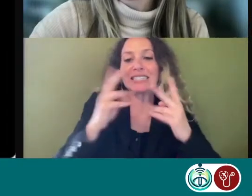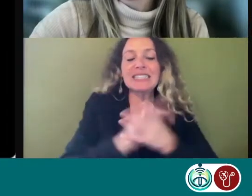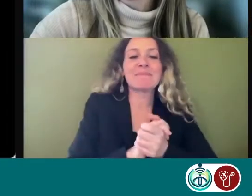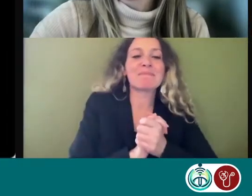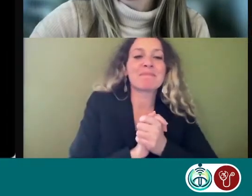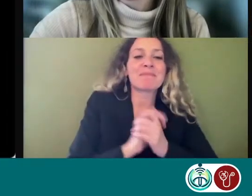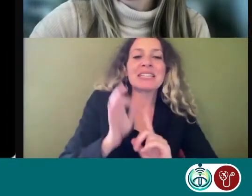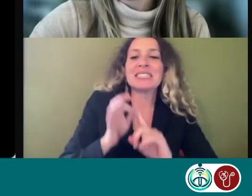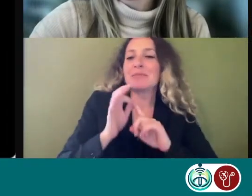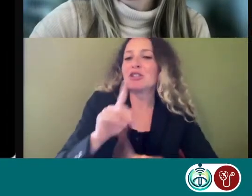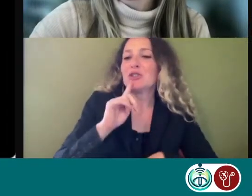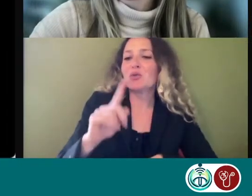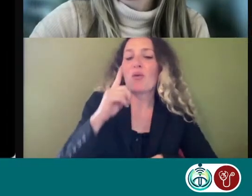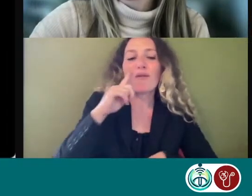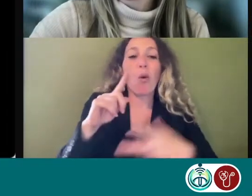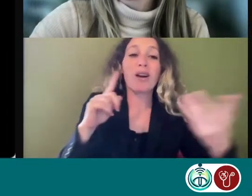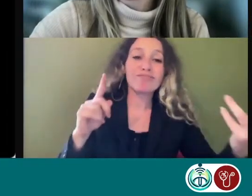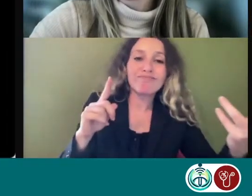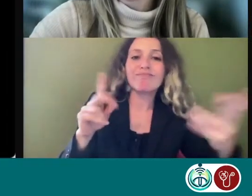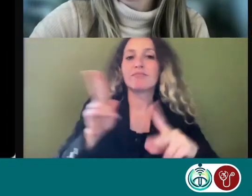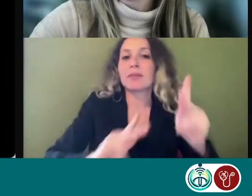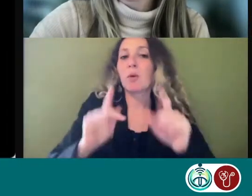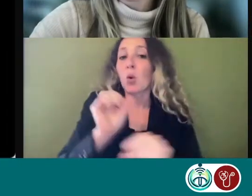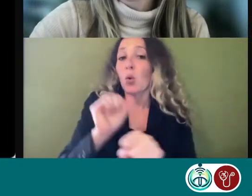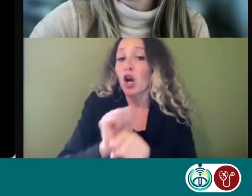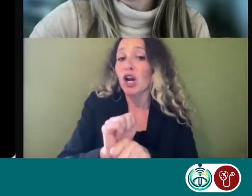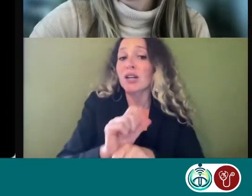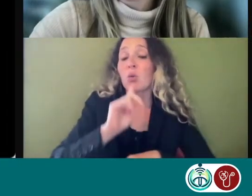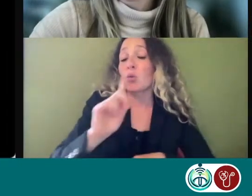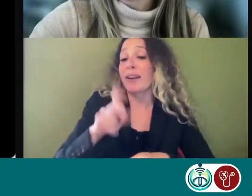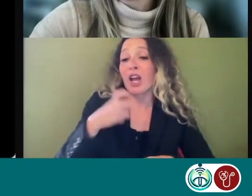and IDD who worked. They found it very hard to get to their mental health care providers,